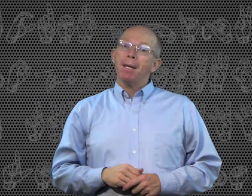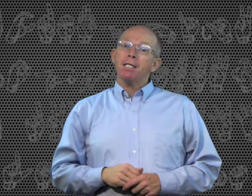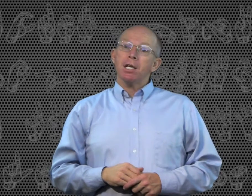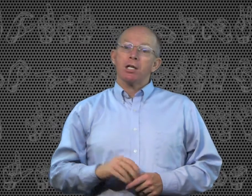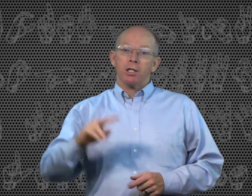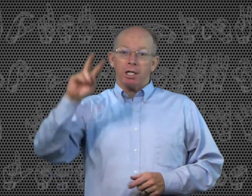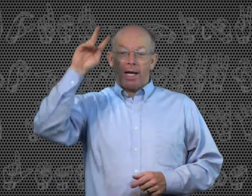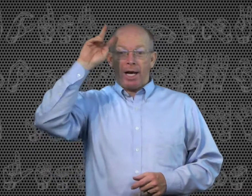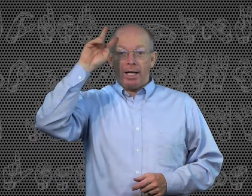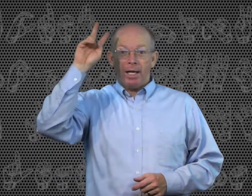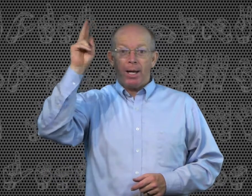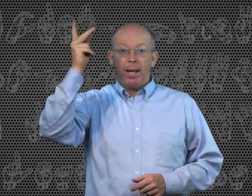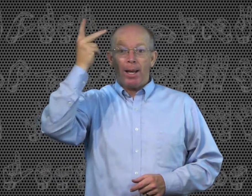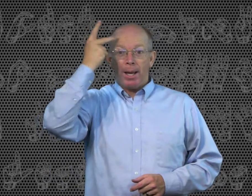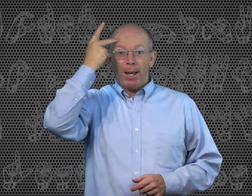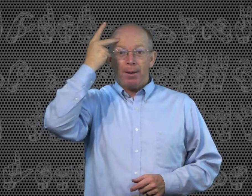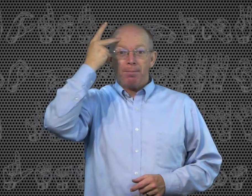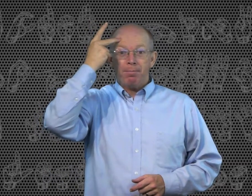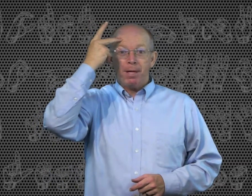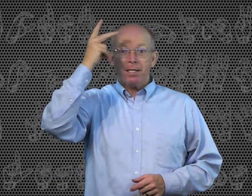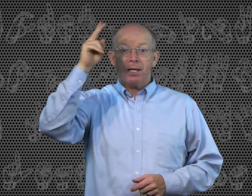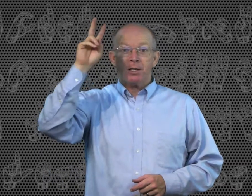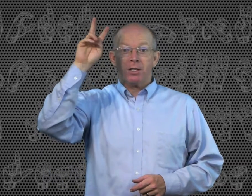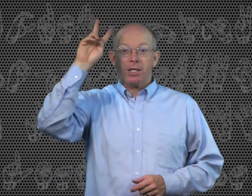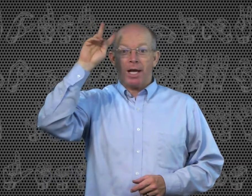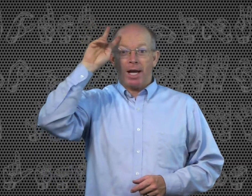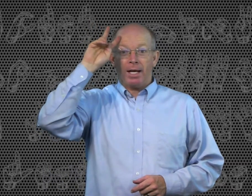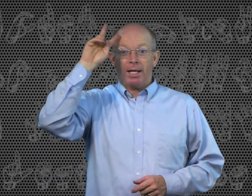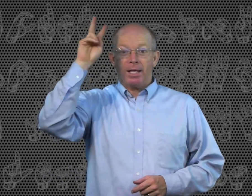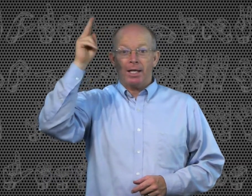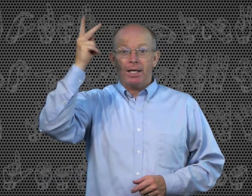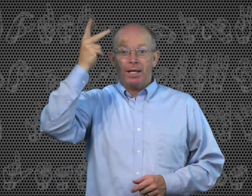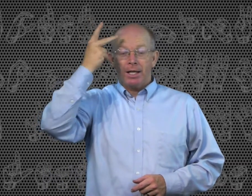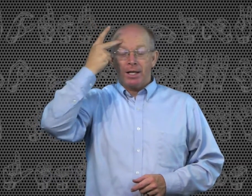MISUNDERSTAND MISUNDERSTAND